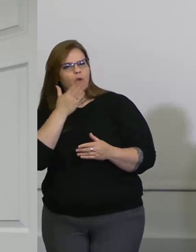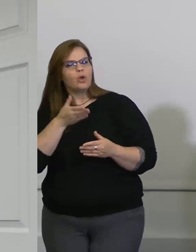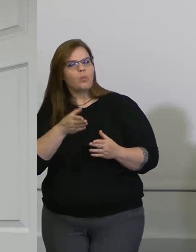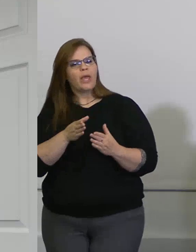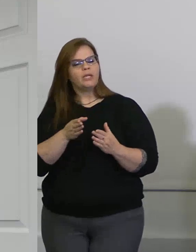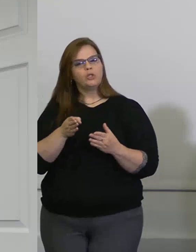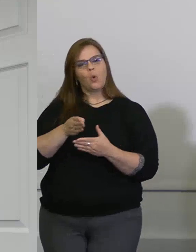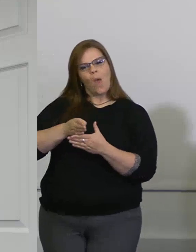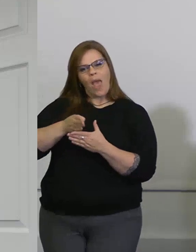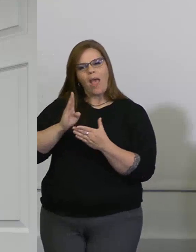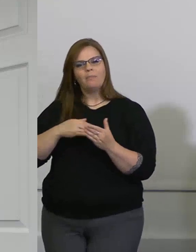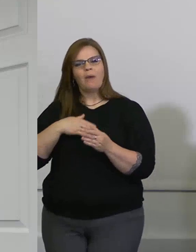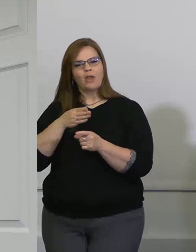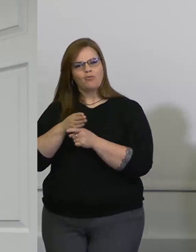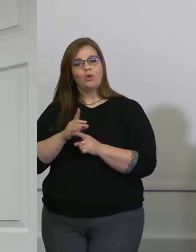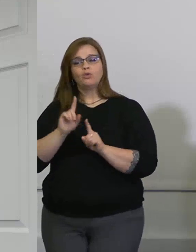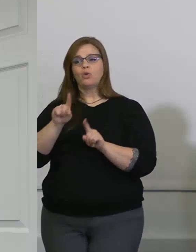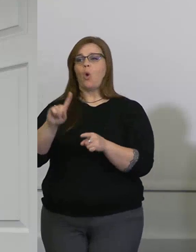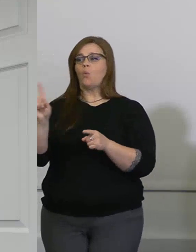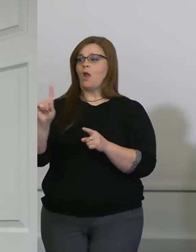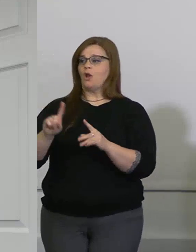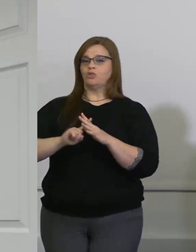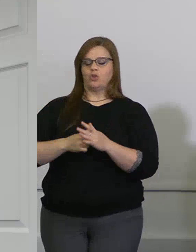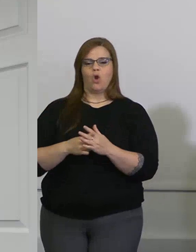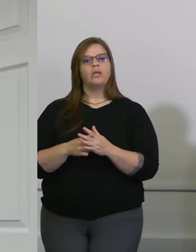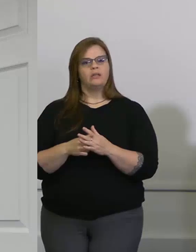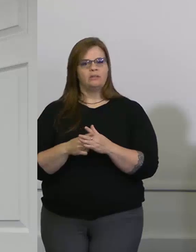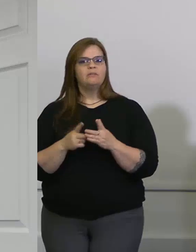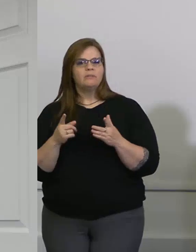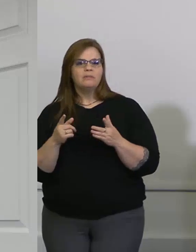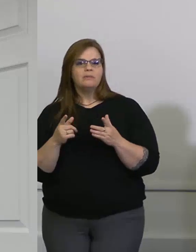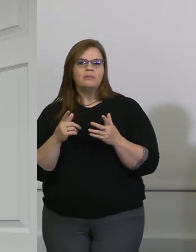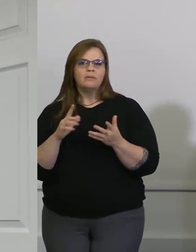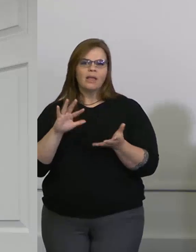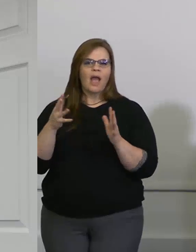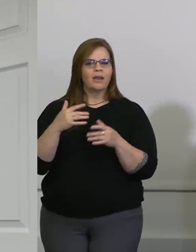it started and kind of start making technology so they'll be